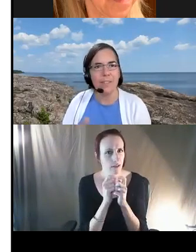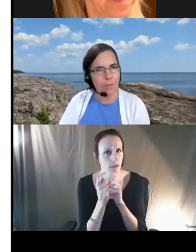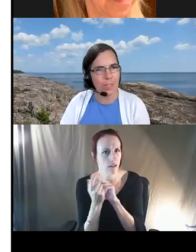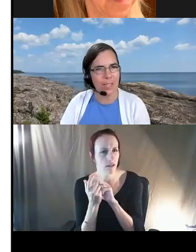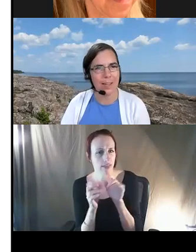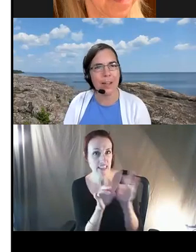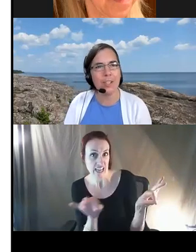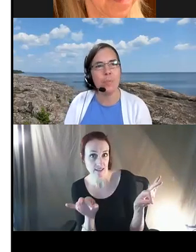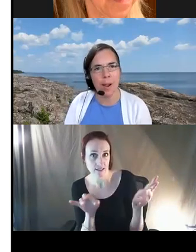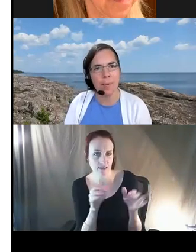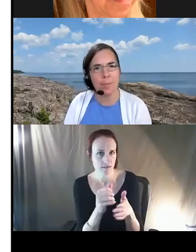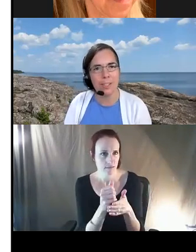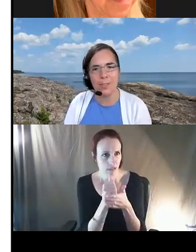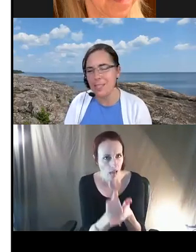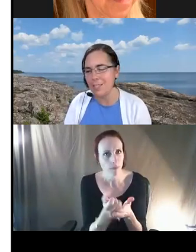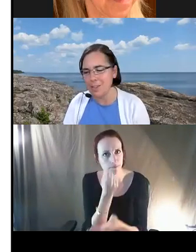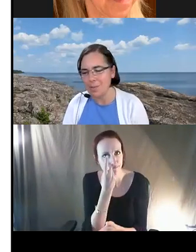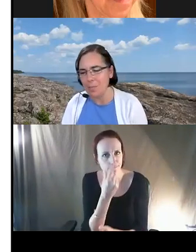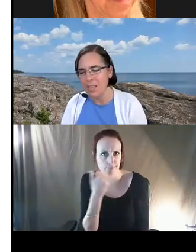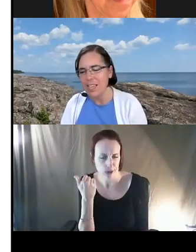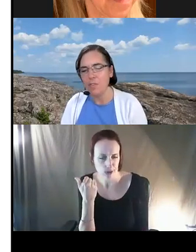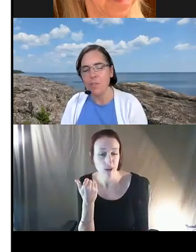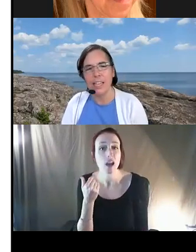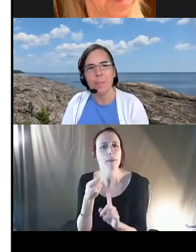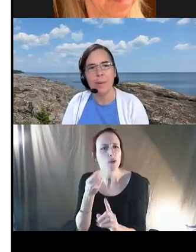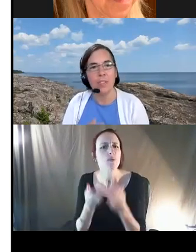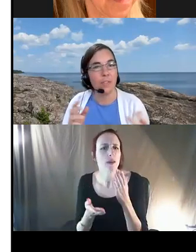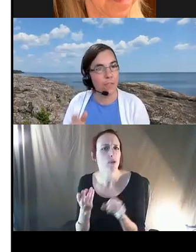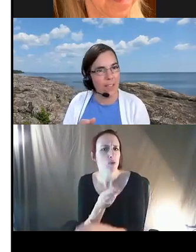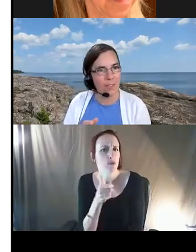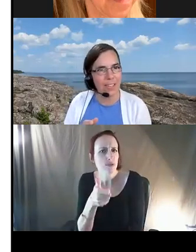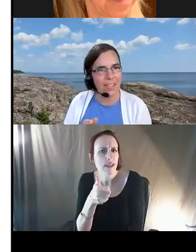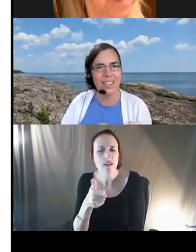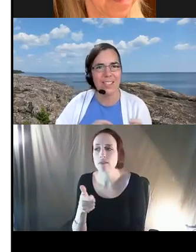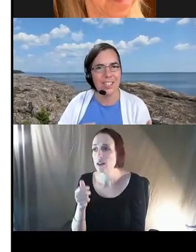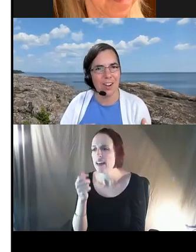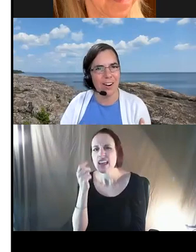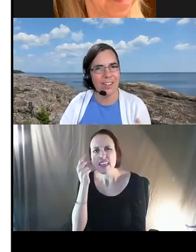If you think about it, you probably use these, too. If you think of the favorite, the star that